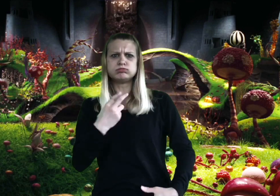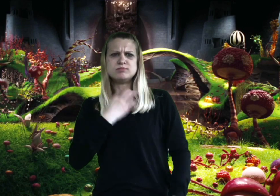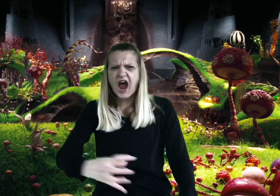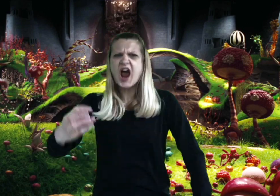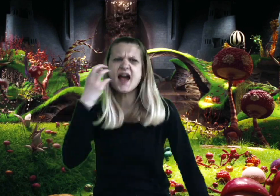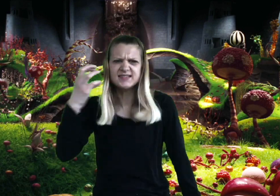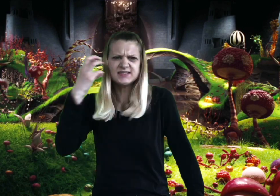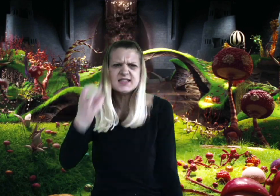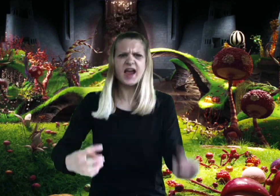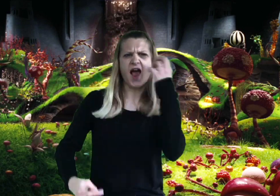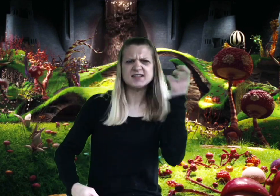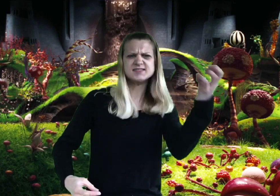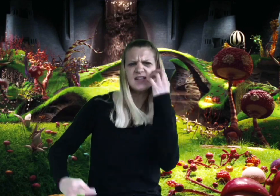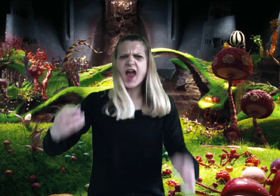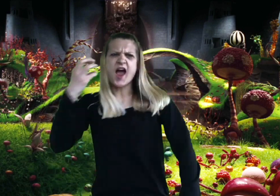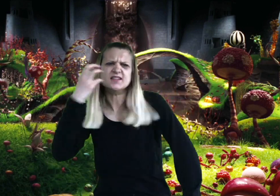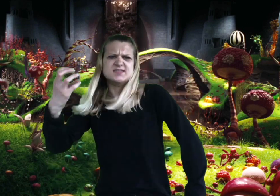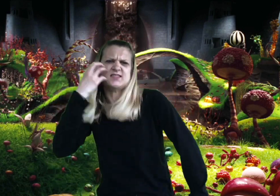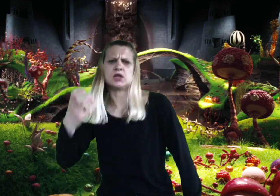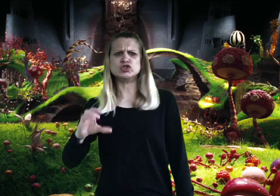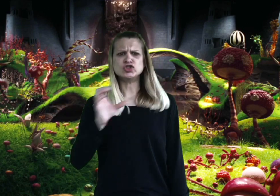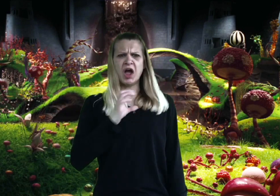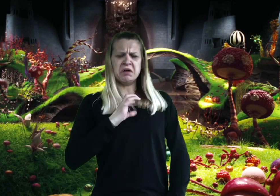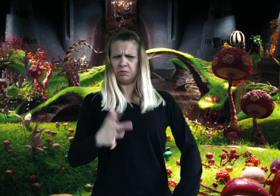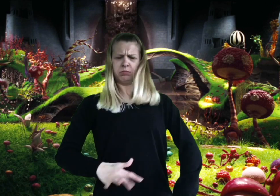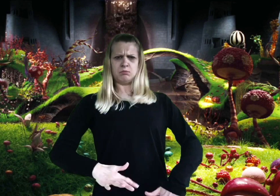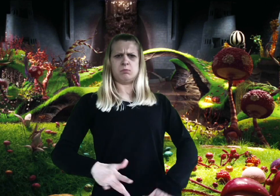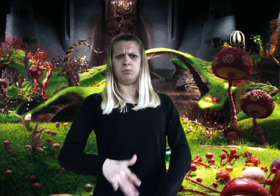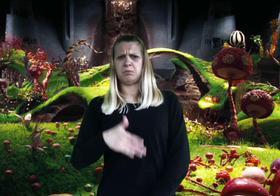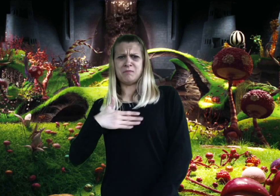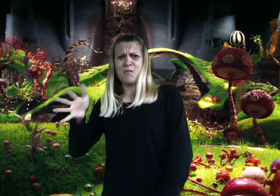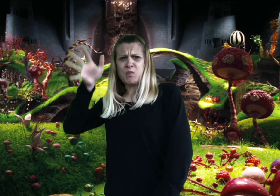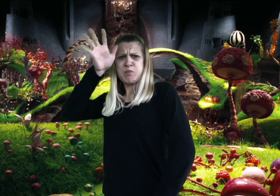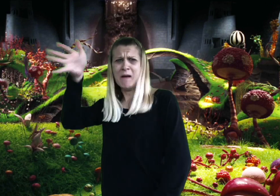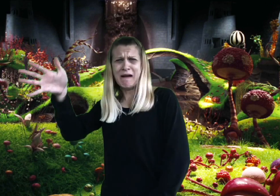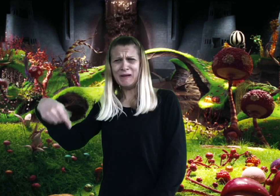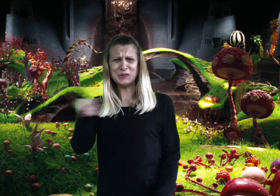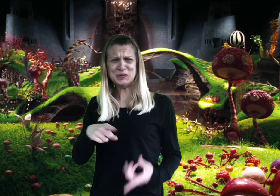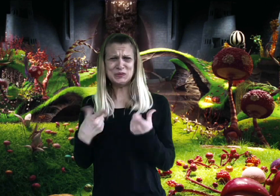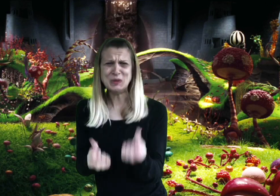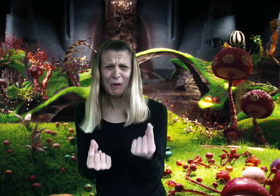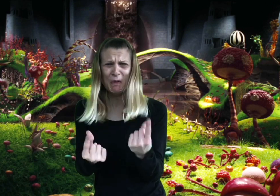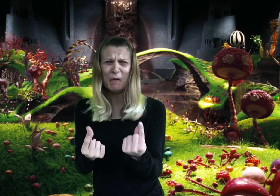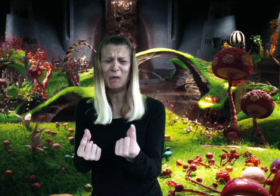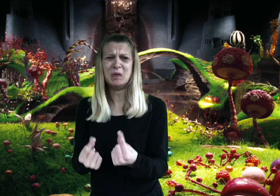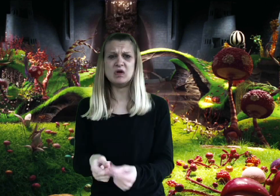"Augustus Gloop!" they chanted. "Augustus Gloop! Augustus Gloop! Augustus Gloop!" "Grandpa!" cried Charlie. "Listen to them, Grandpa! What are they doing?"